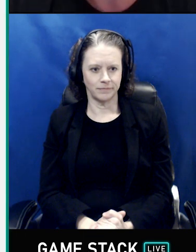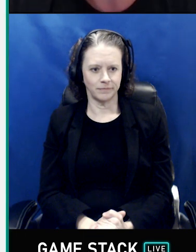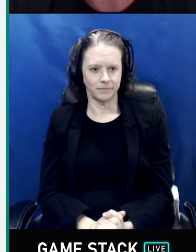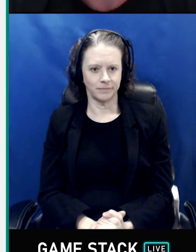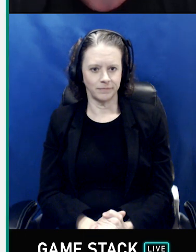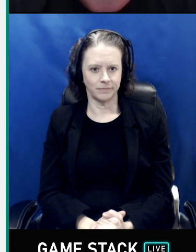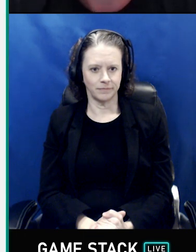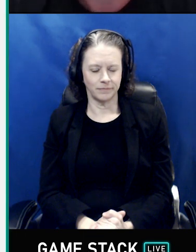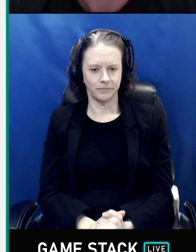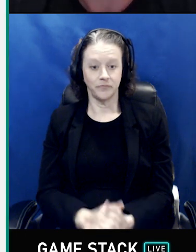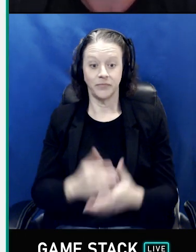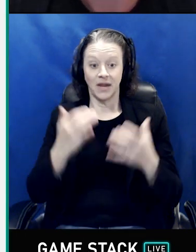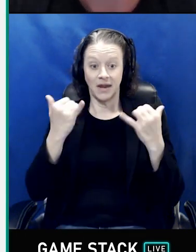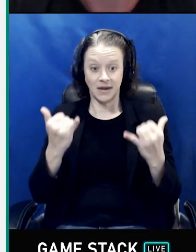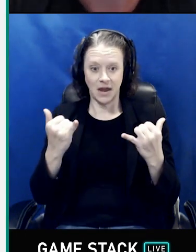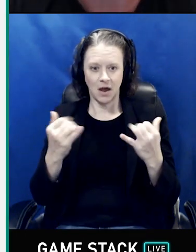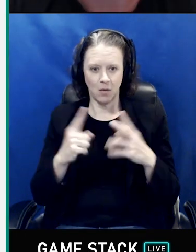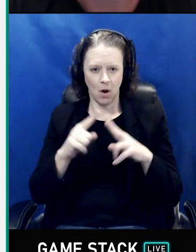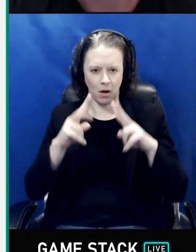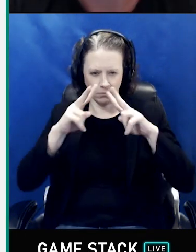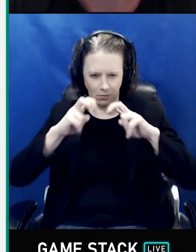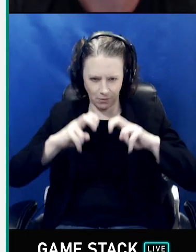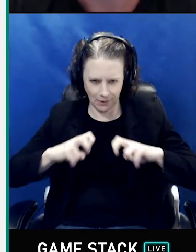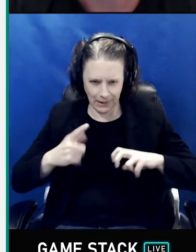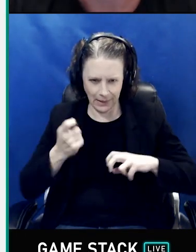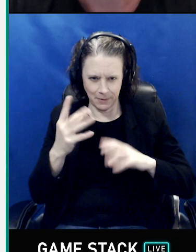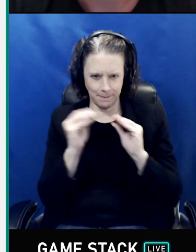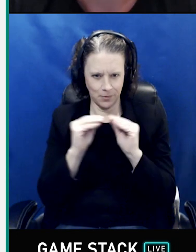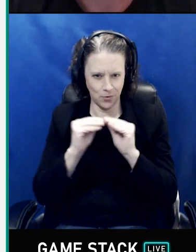Let's dig a bit deeper into what you just saw in that video.